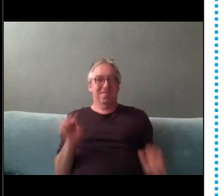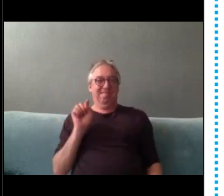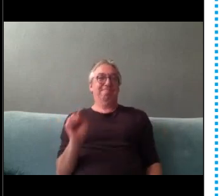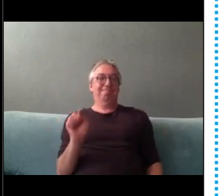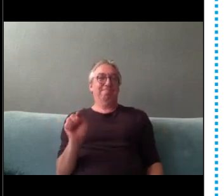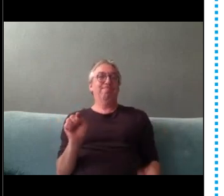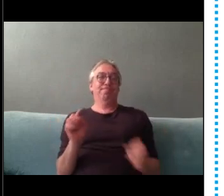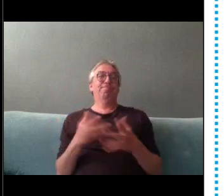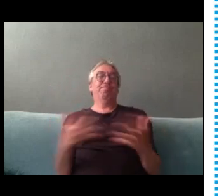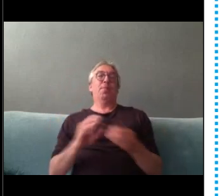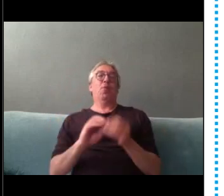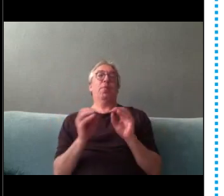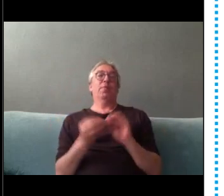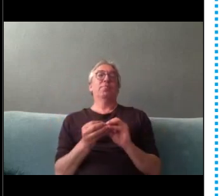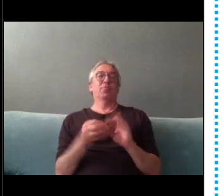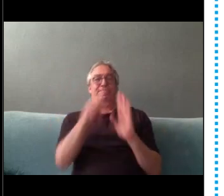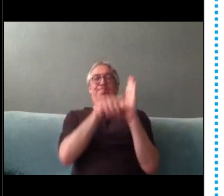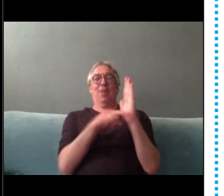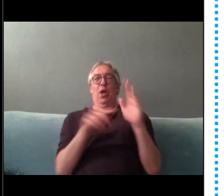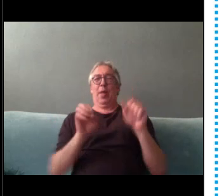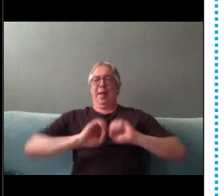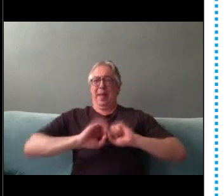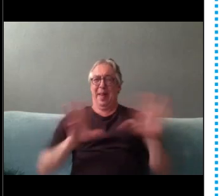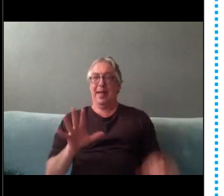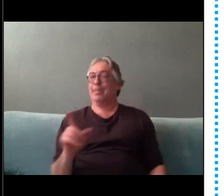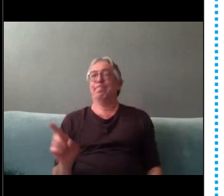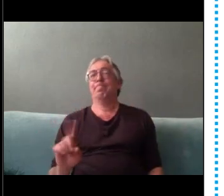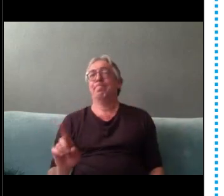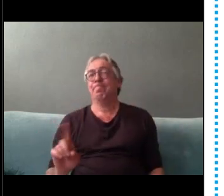ANDRÉ: Thank you. The next question is regarding built environment.